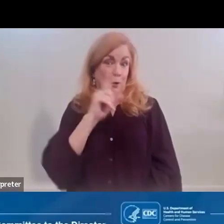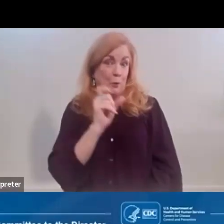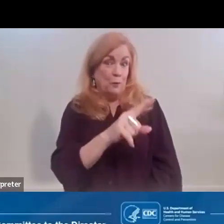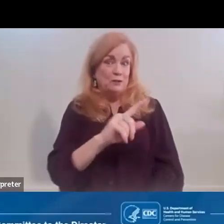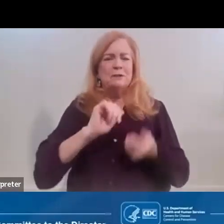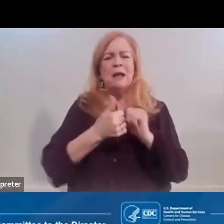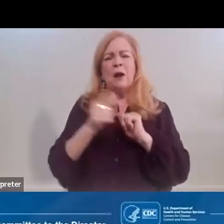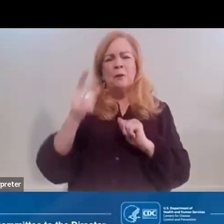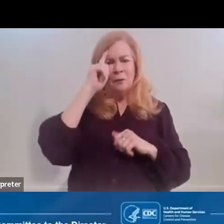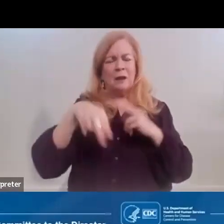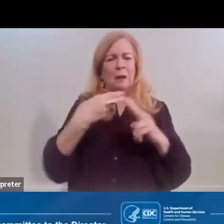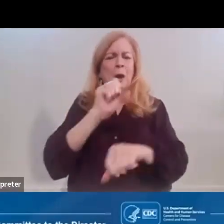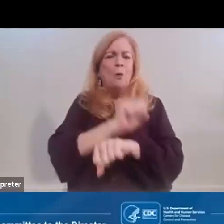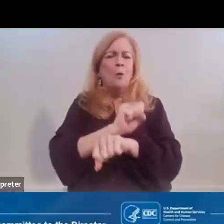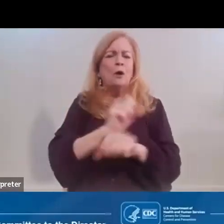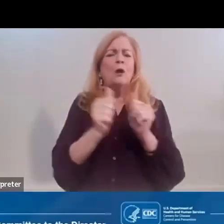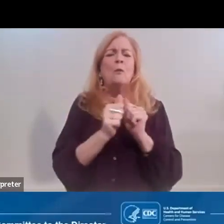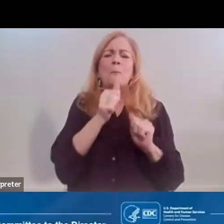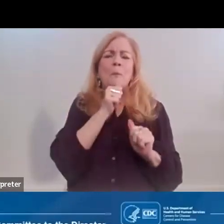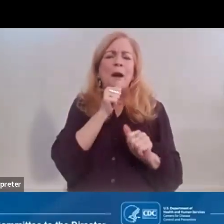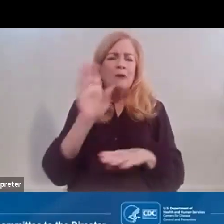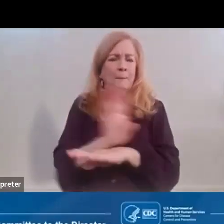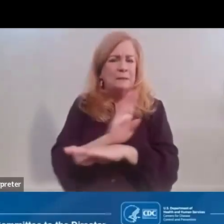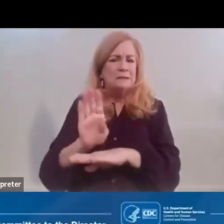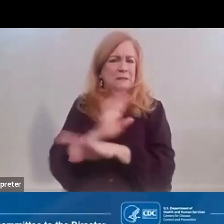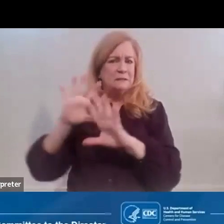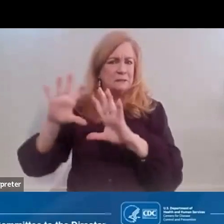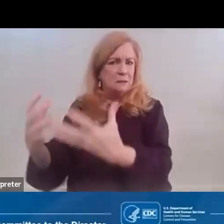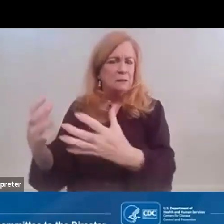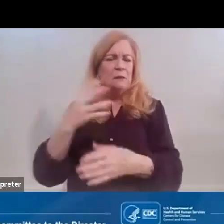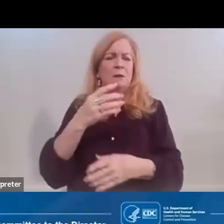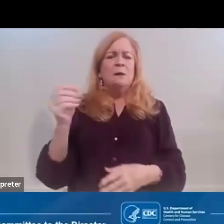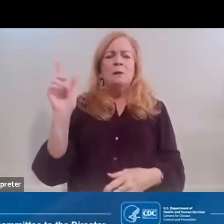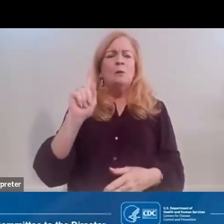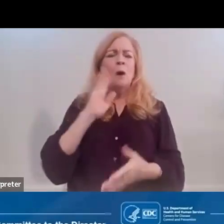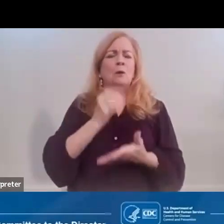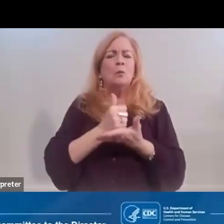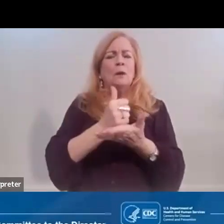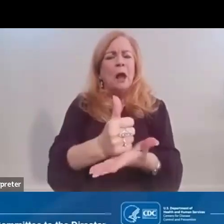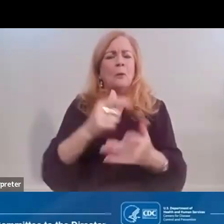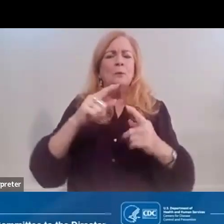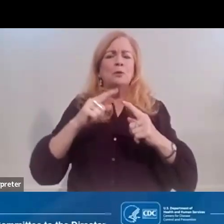with the private sector and what would help to build those kinds of partnerships?